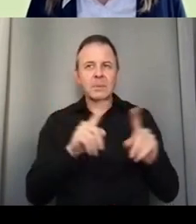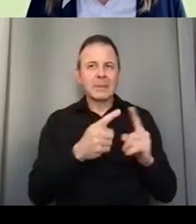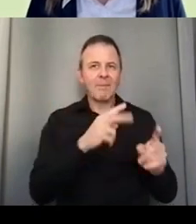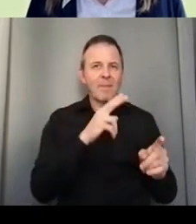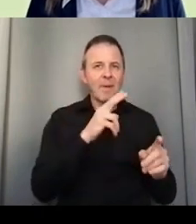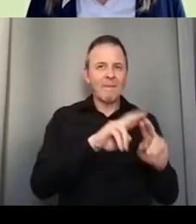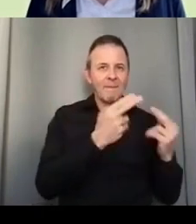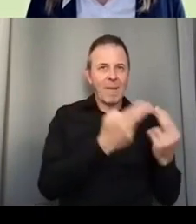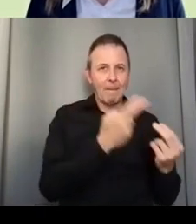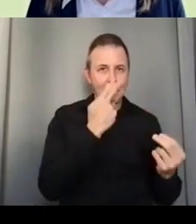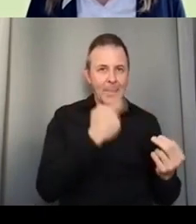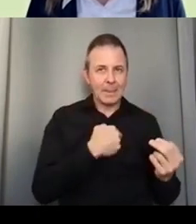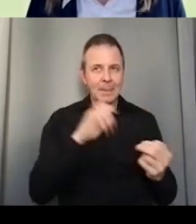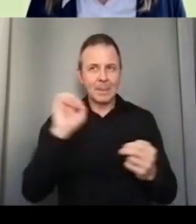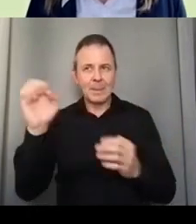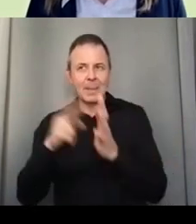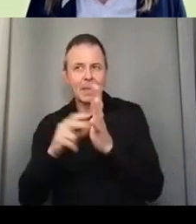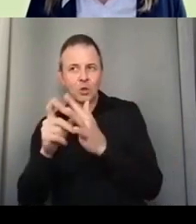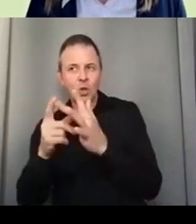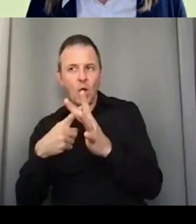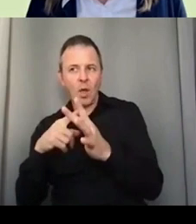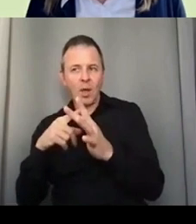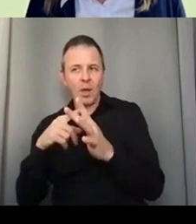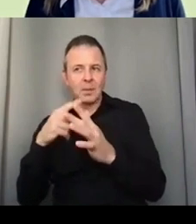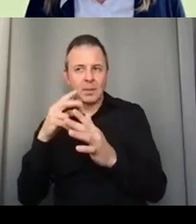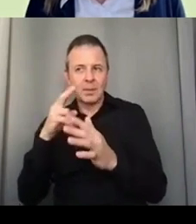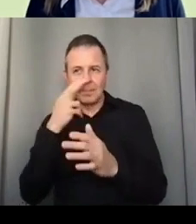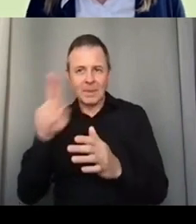keep true to your vision, this is relevant when engaging with service